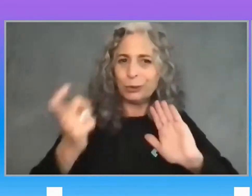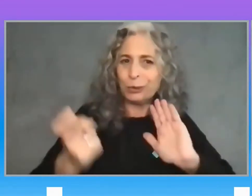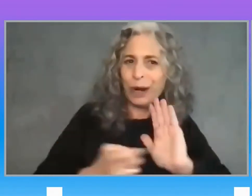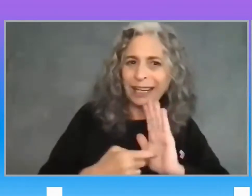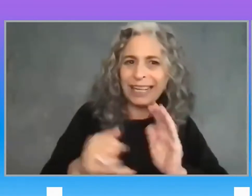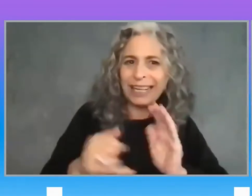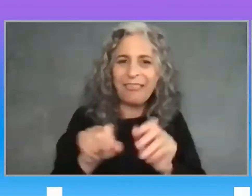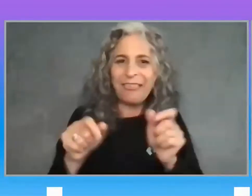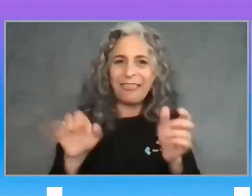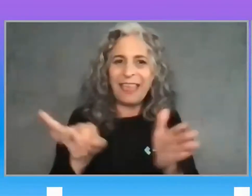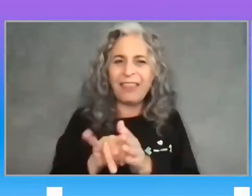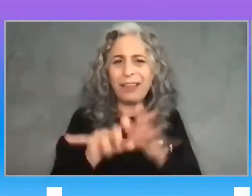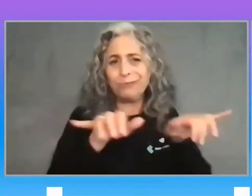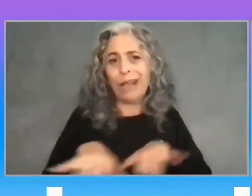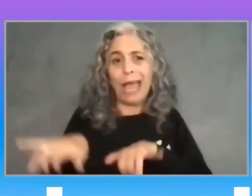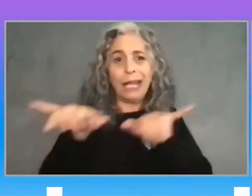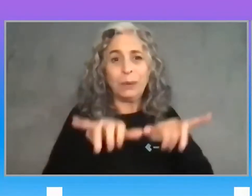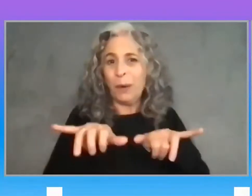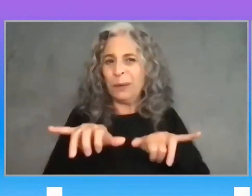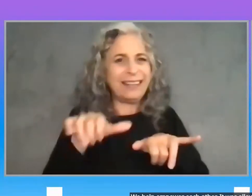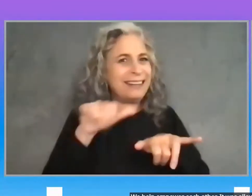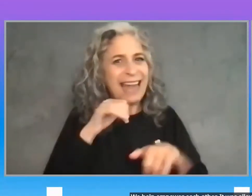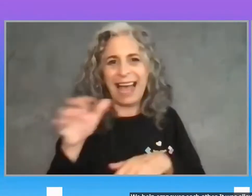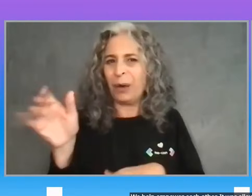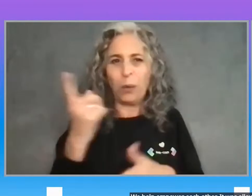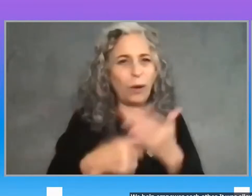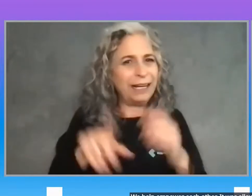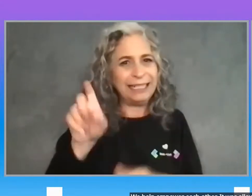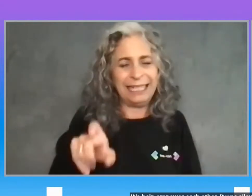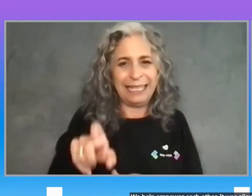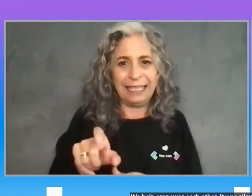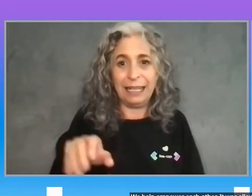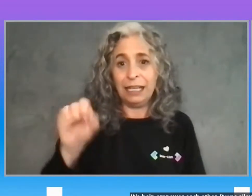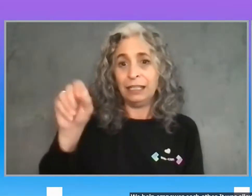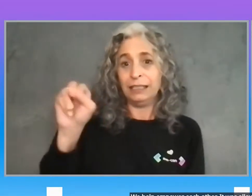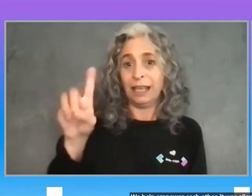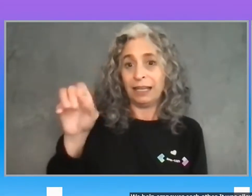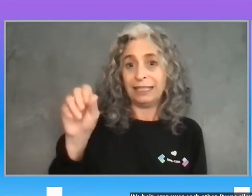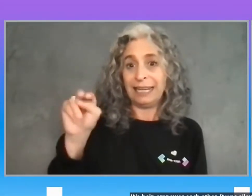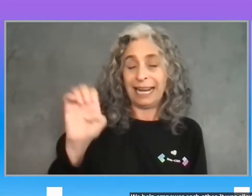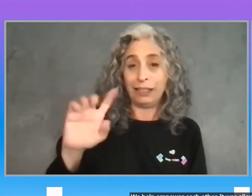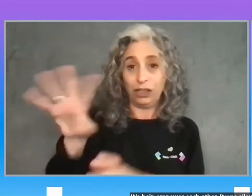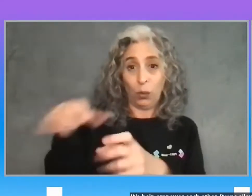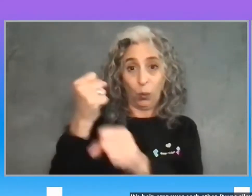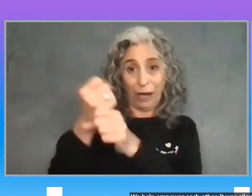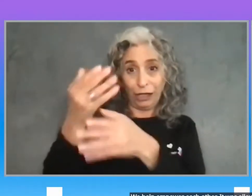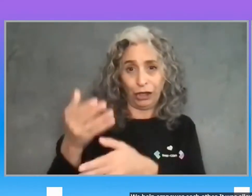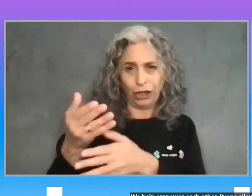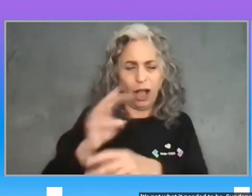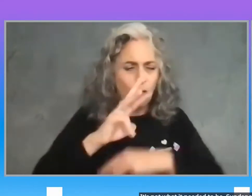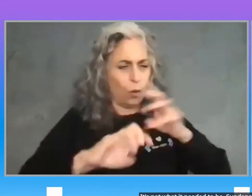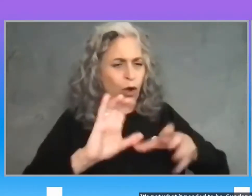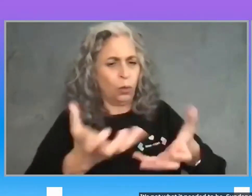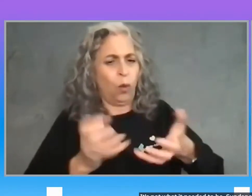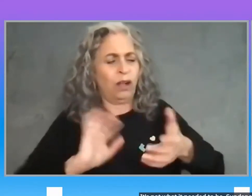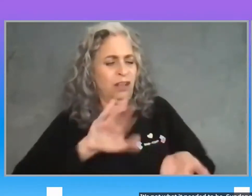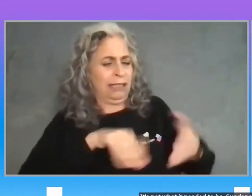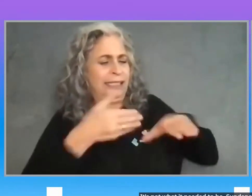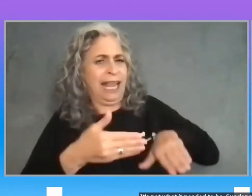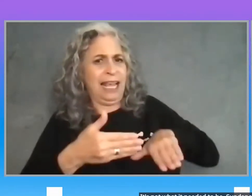that the status quo is not what it needed to be. Sundance Film Fest winner The world always wants us dead. We